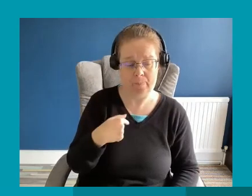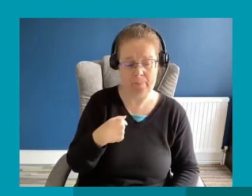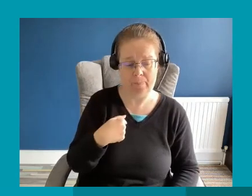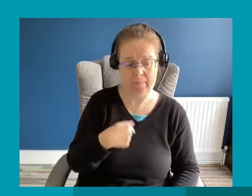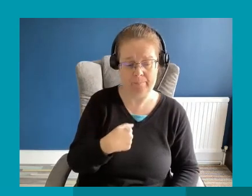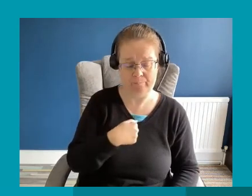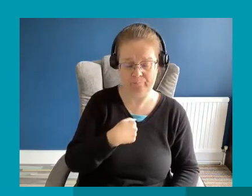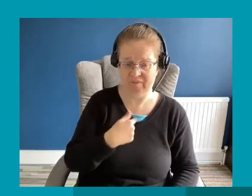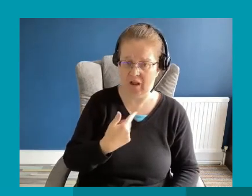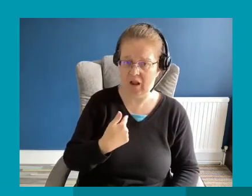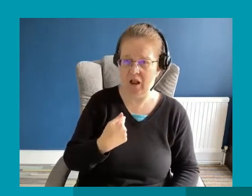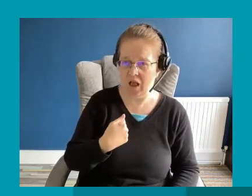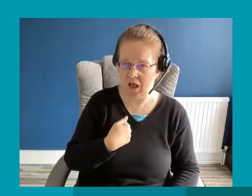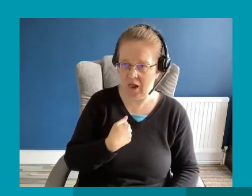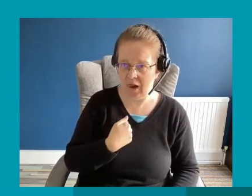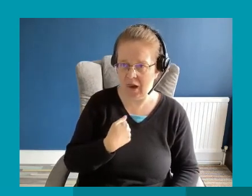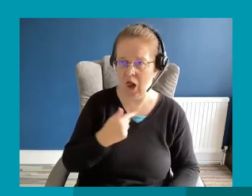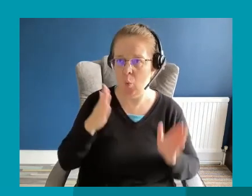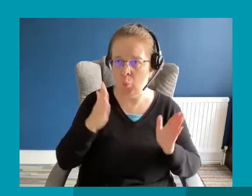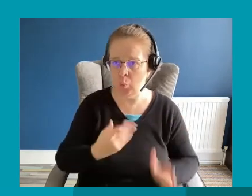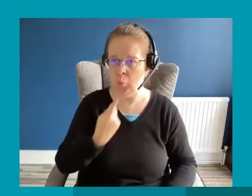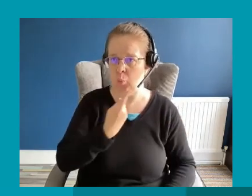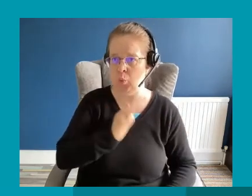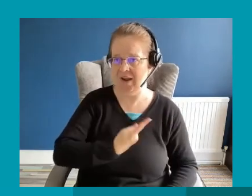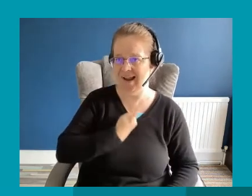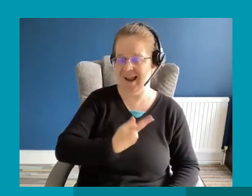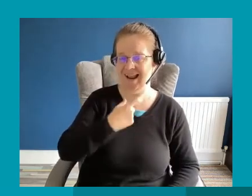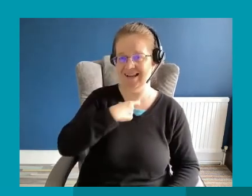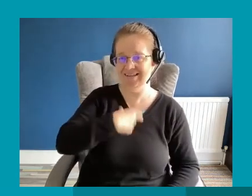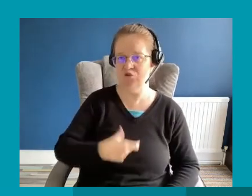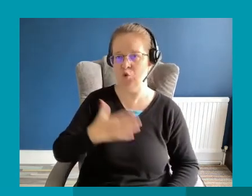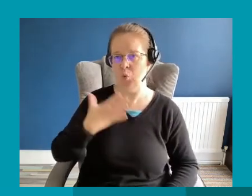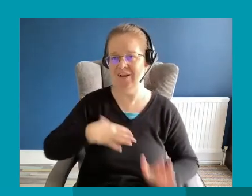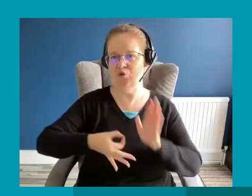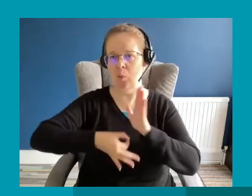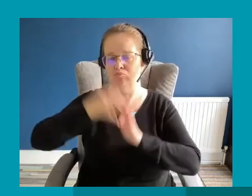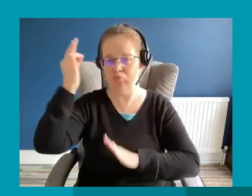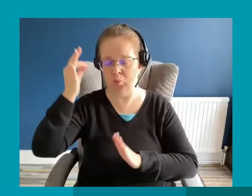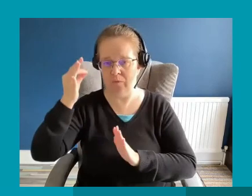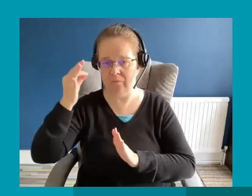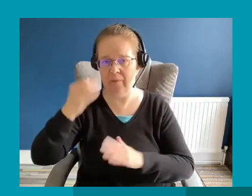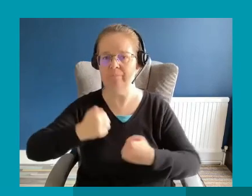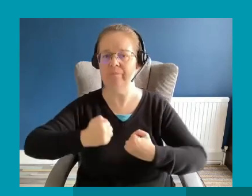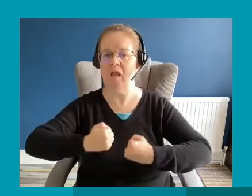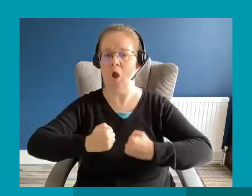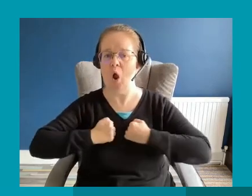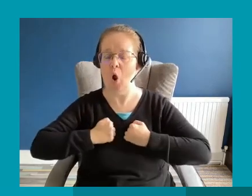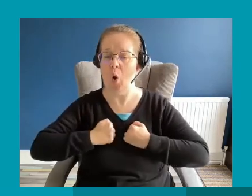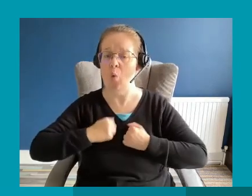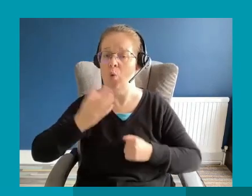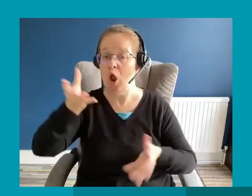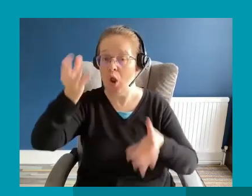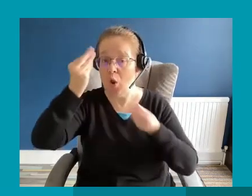have to get better at as individuals is our own learning, our own knowledge or own awareness around